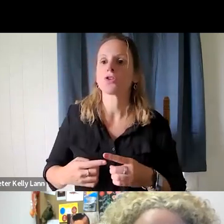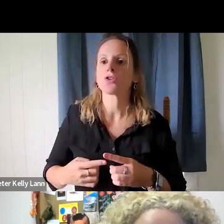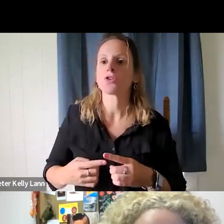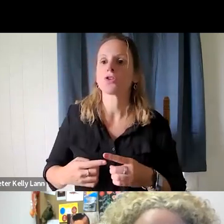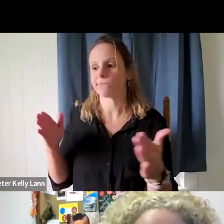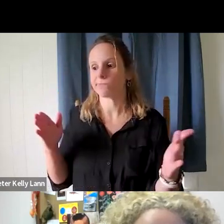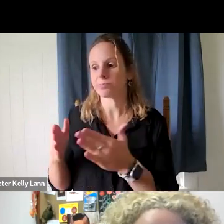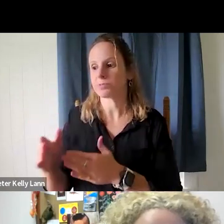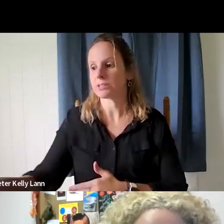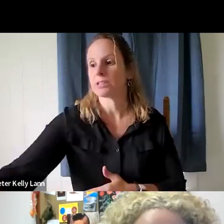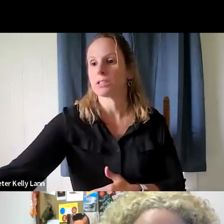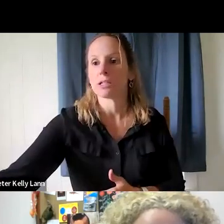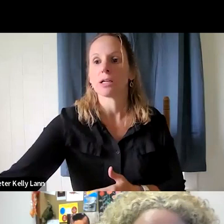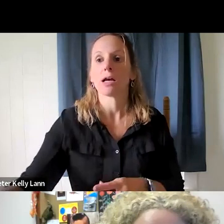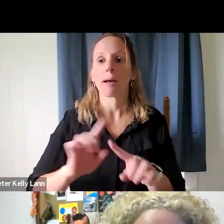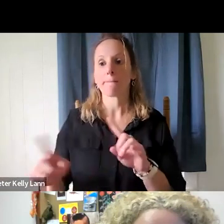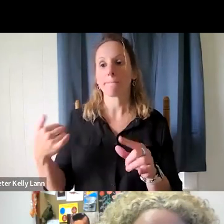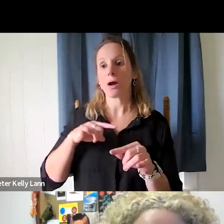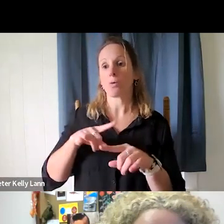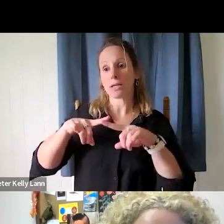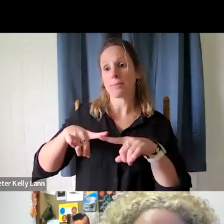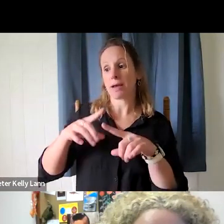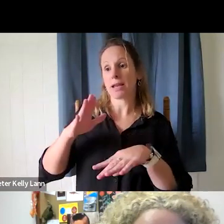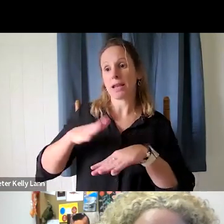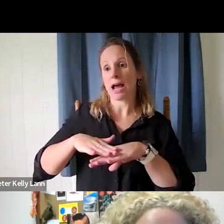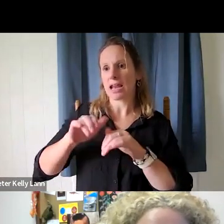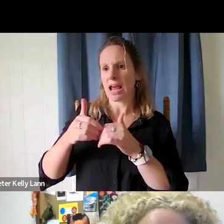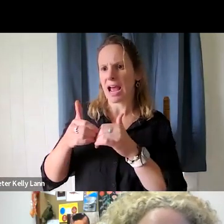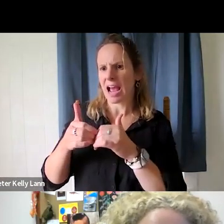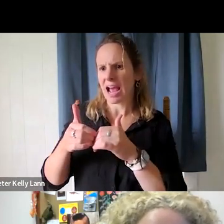but we really rely on how is this actually affecting them?